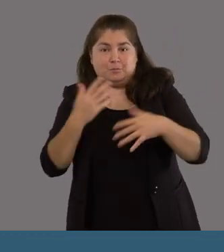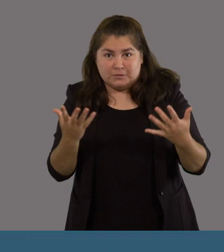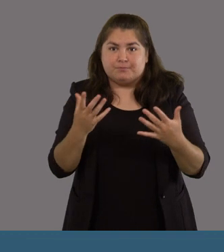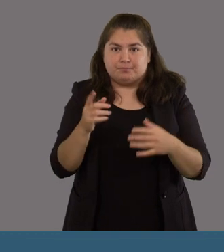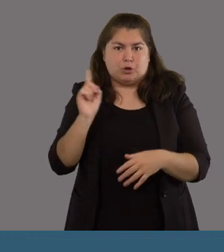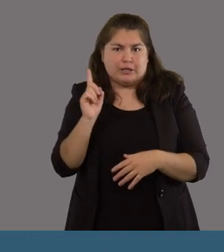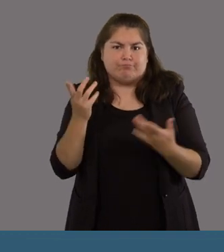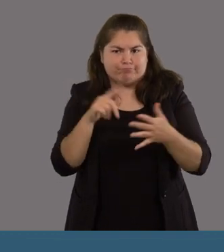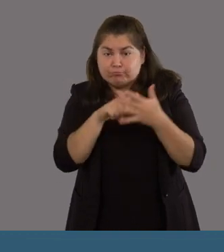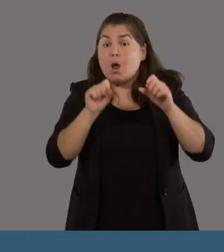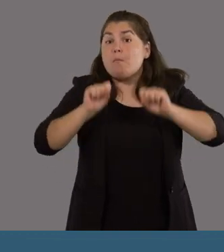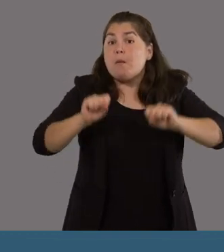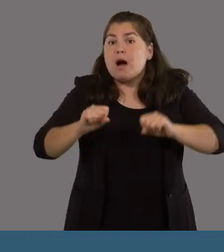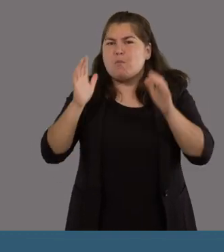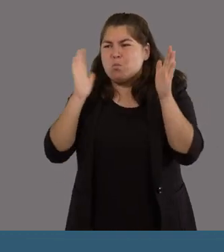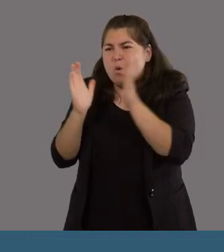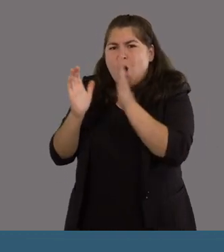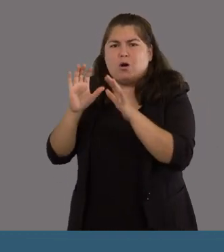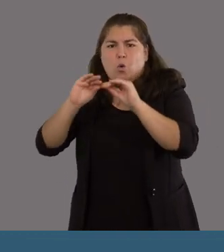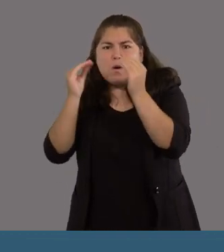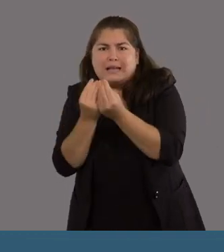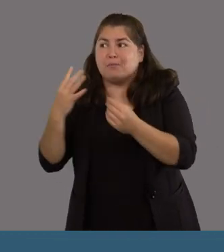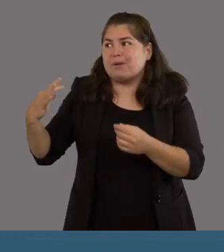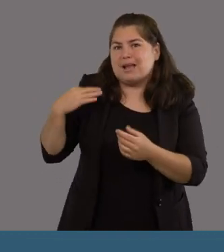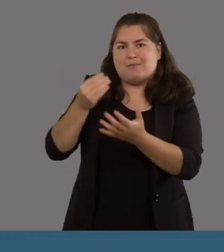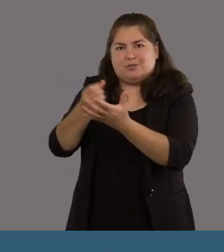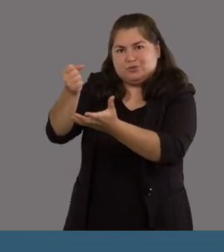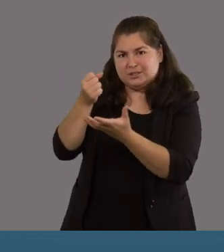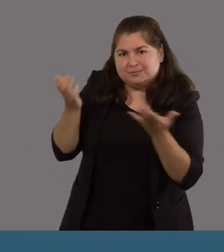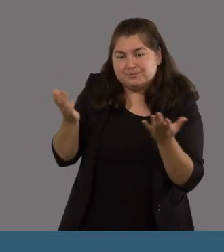funding included: • Capacity for smaller organizations to